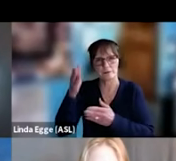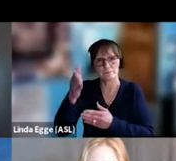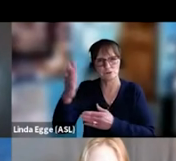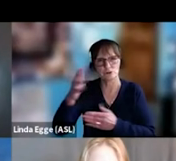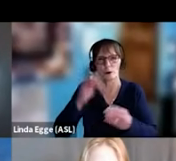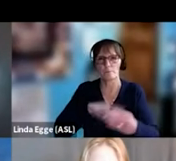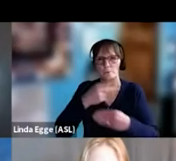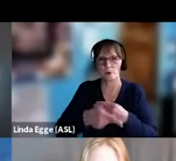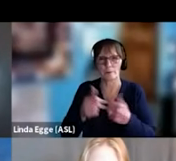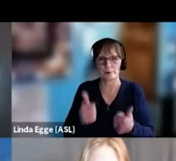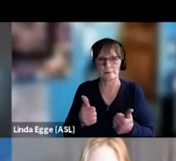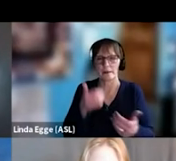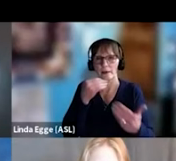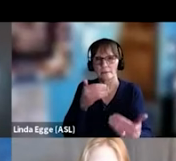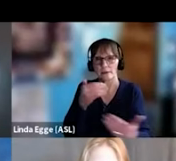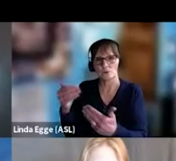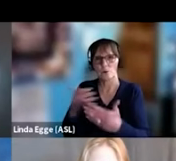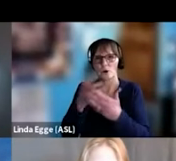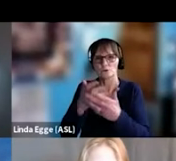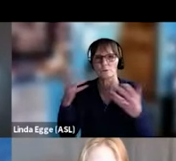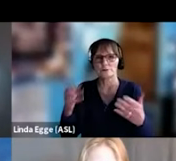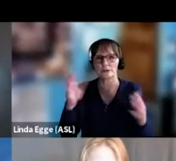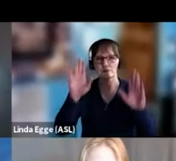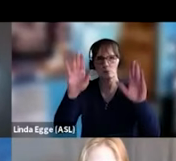So with that, thank you all so much. Have a great day and take care.